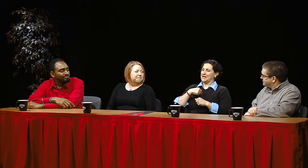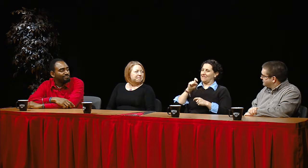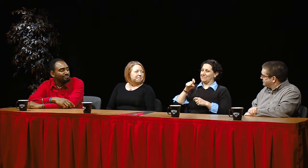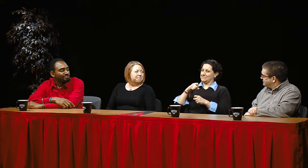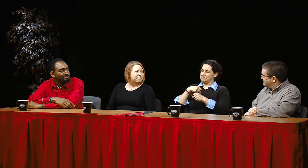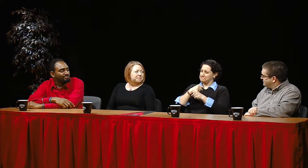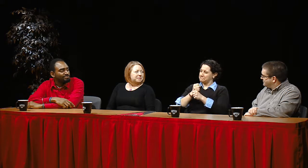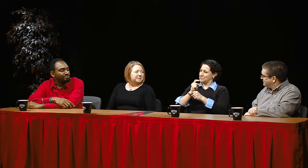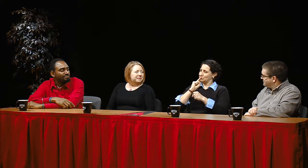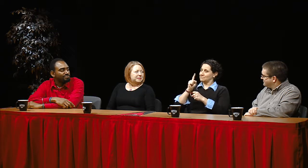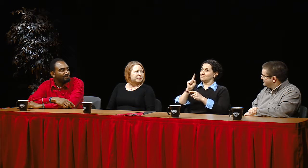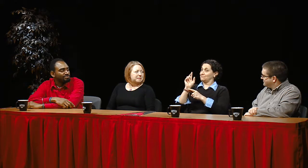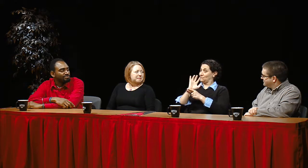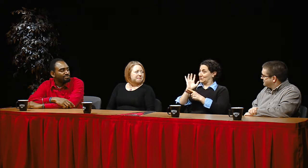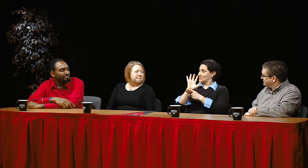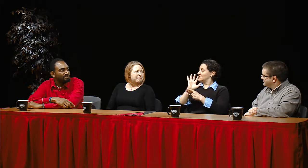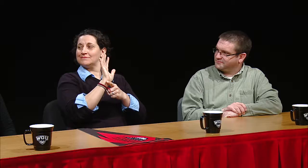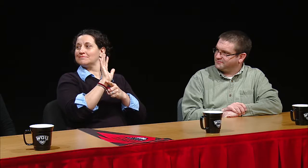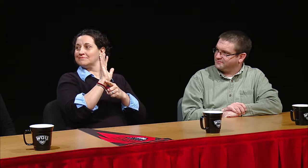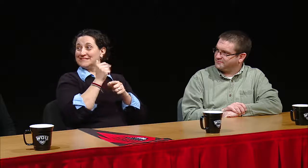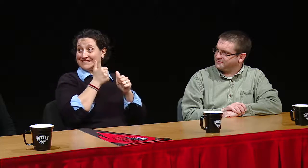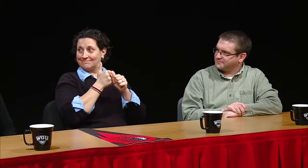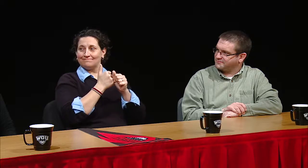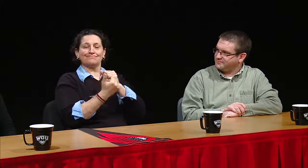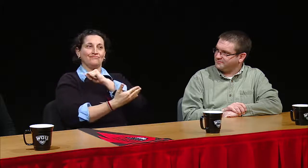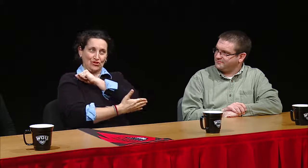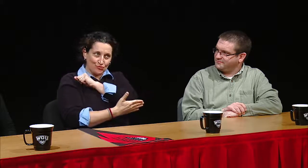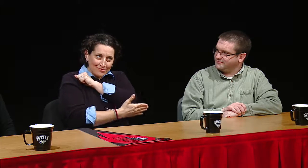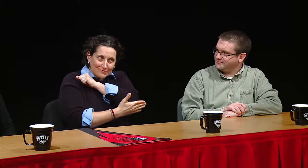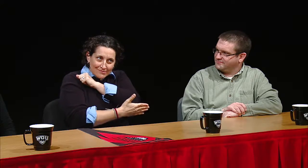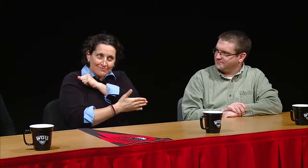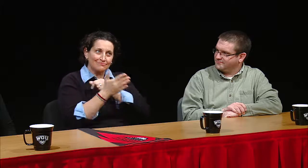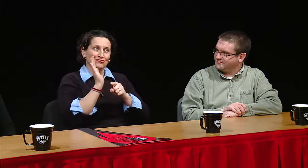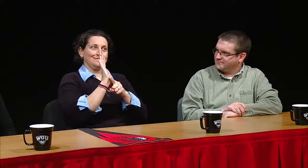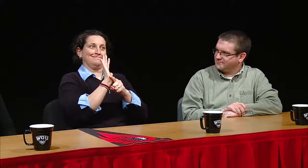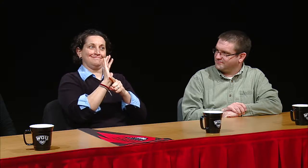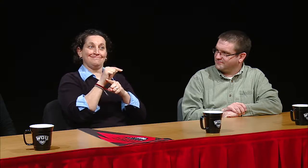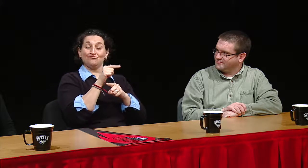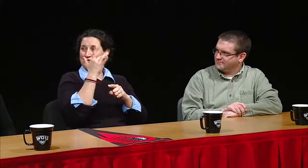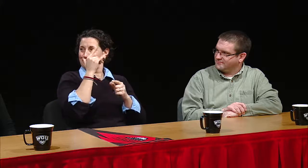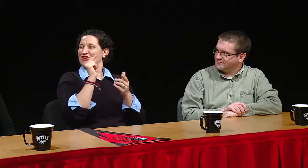and it was one of those moments when, I think, the importance of captioning became blatantly clear,